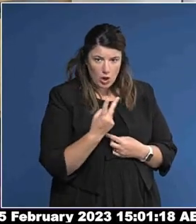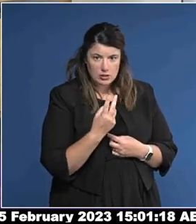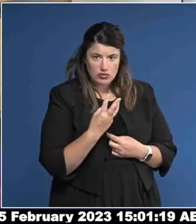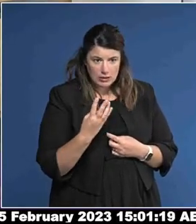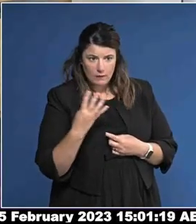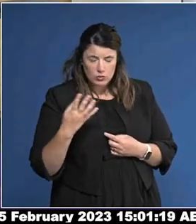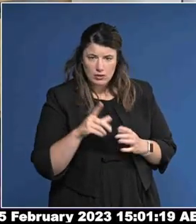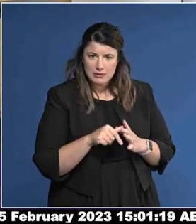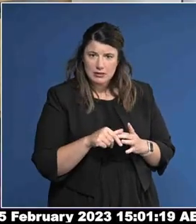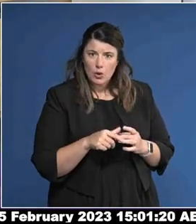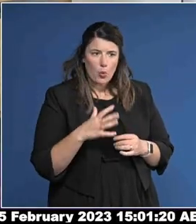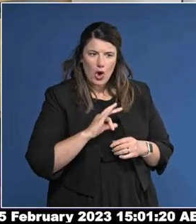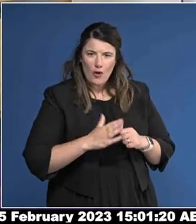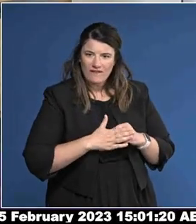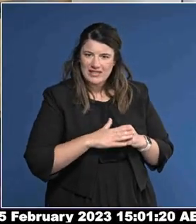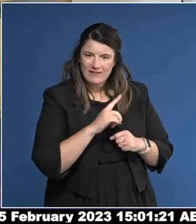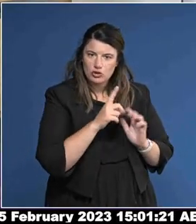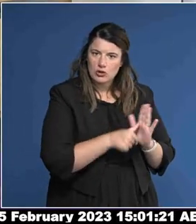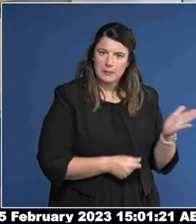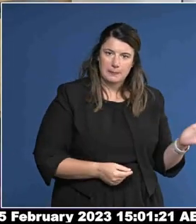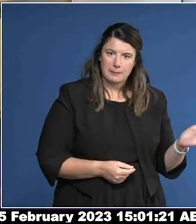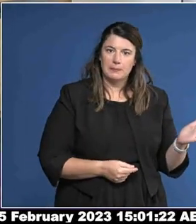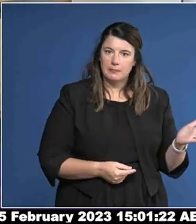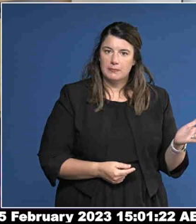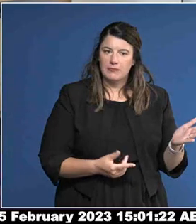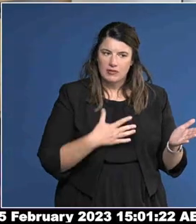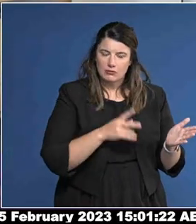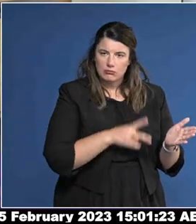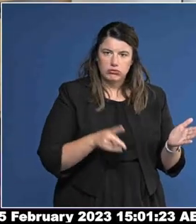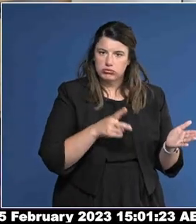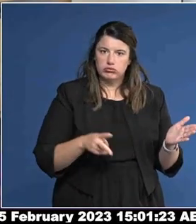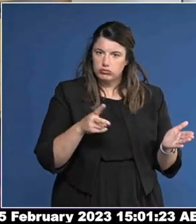underlying cause of an incident or issue so that it can continue to occur.